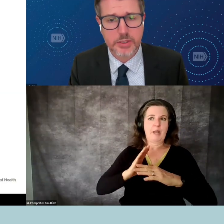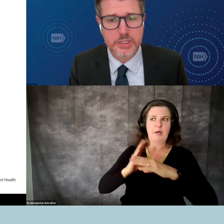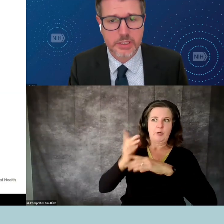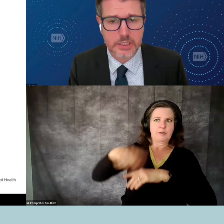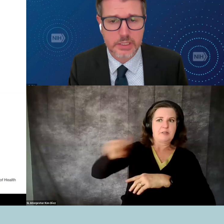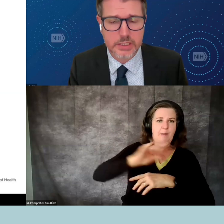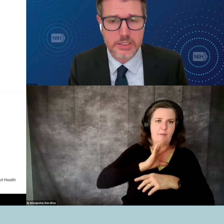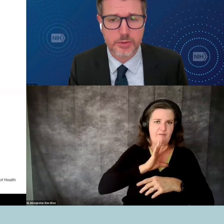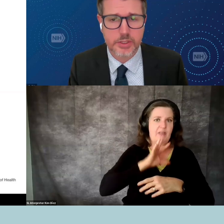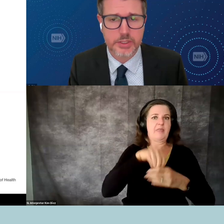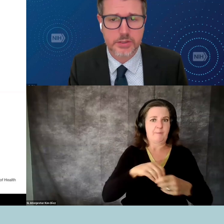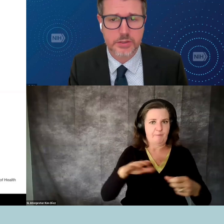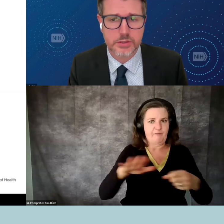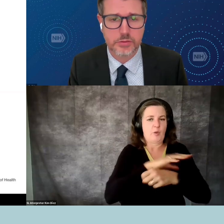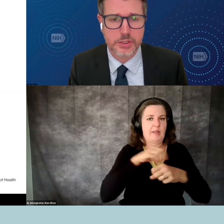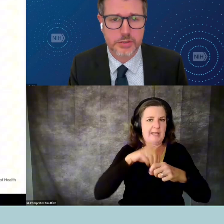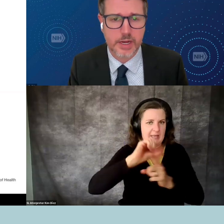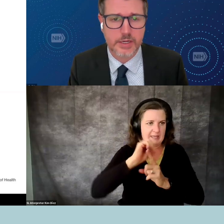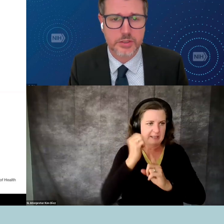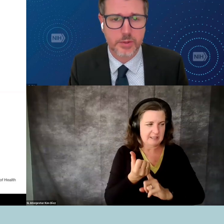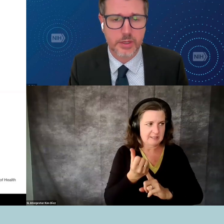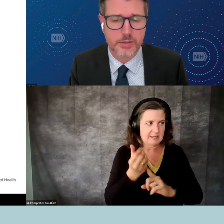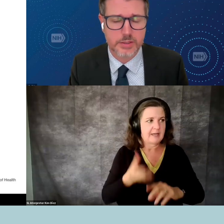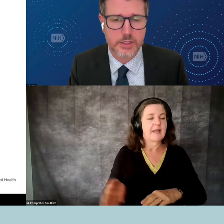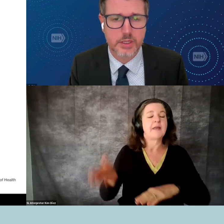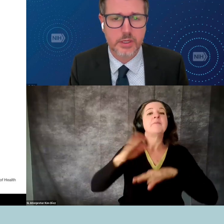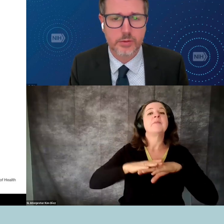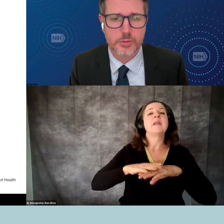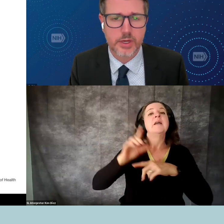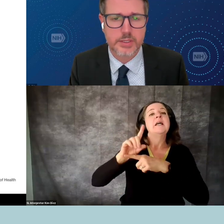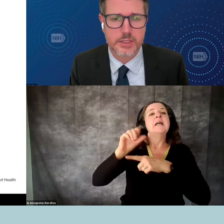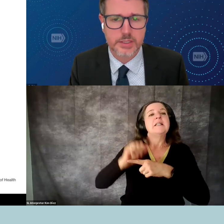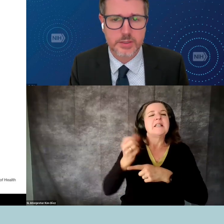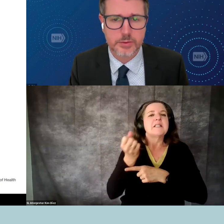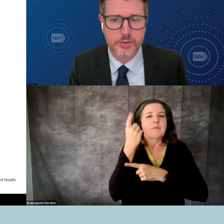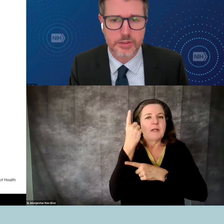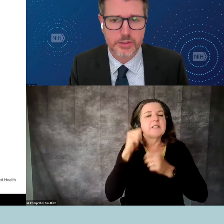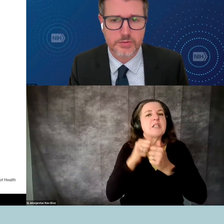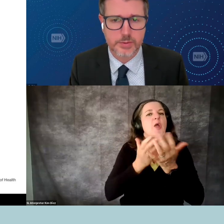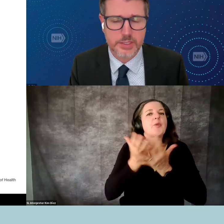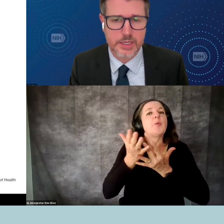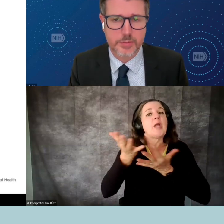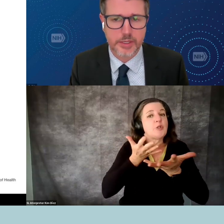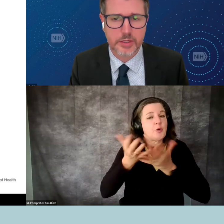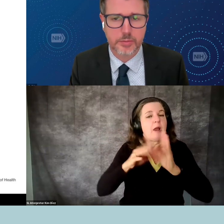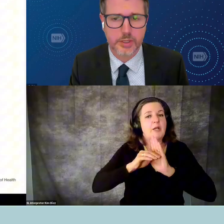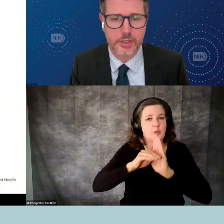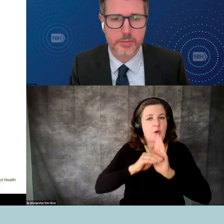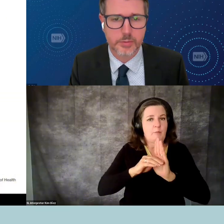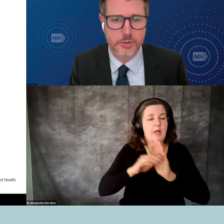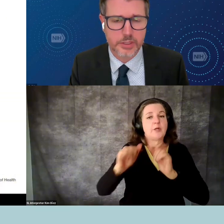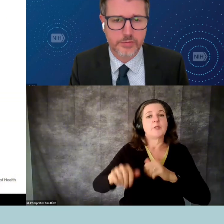Increasingly, disability is understood through interactional models, which posit that disability results from the dynamic interplay between